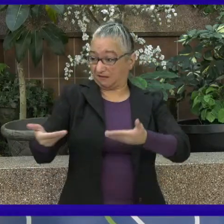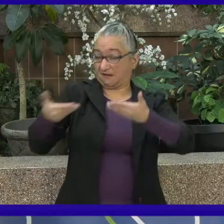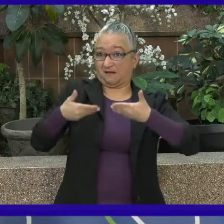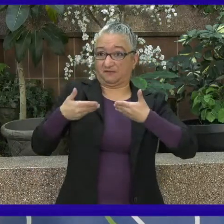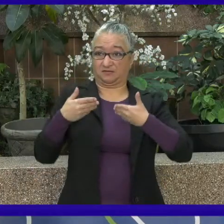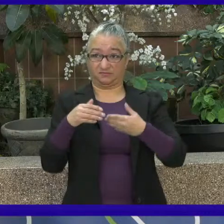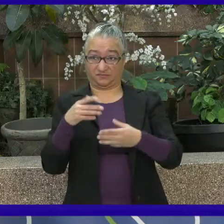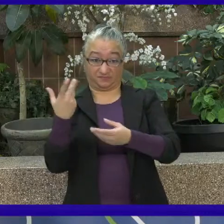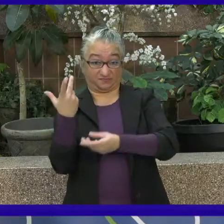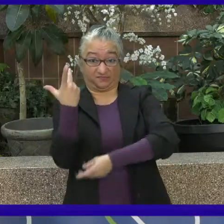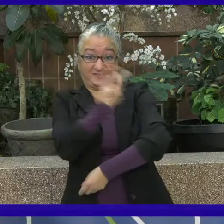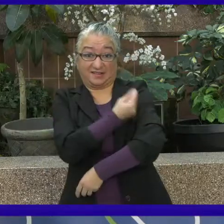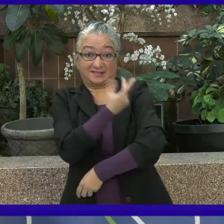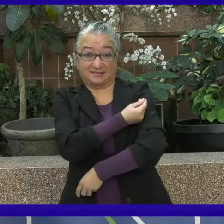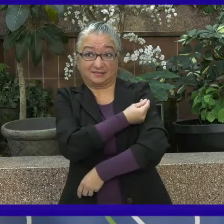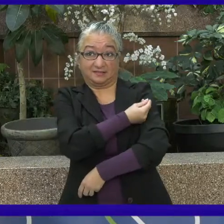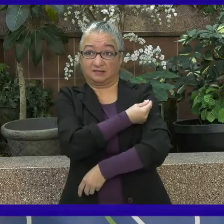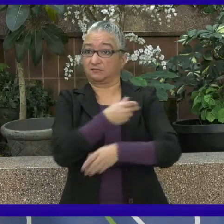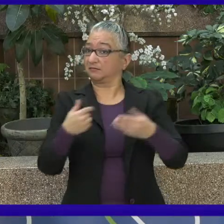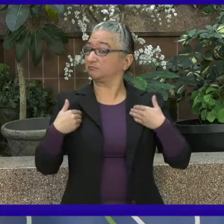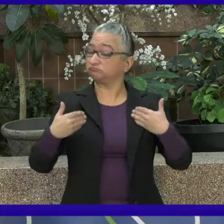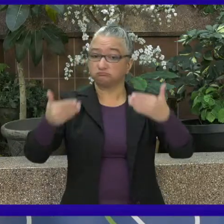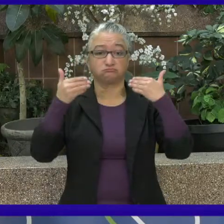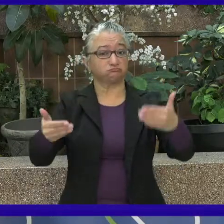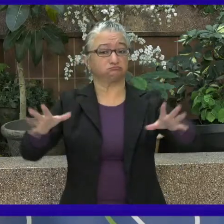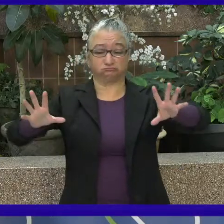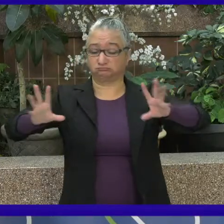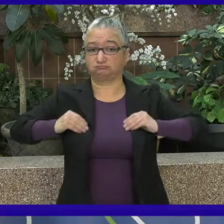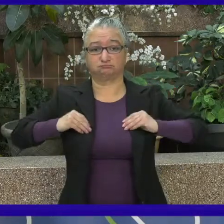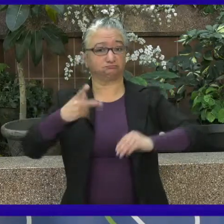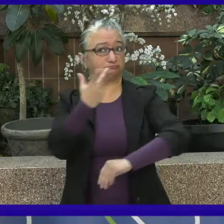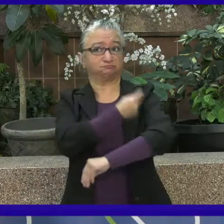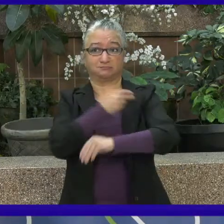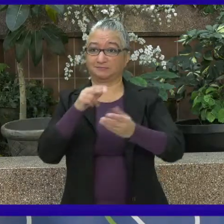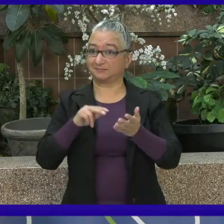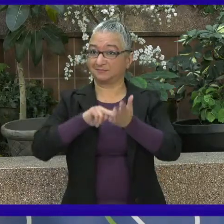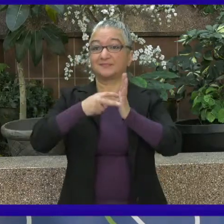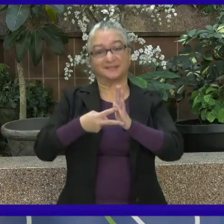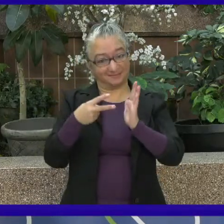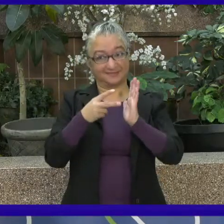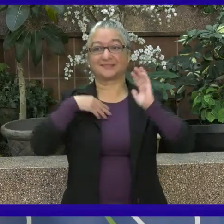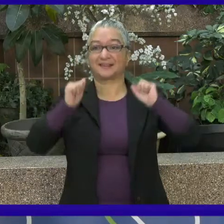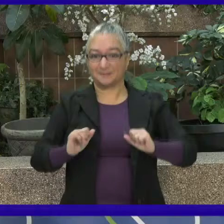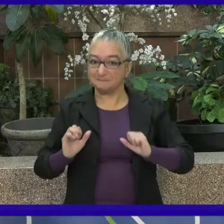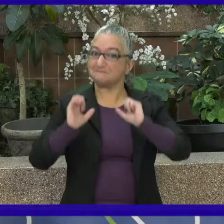the vaccine allowed me to go back to looking after my patients in urgent care on the hospital wards